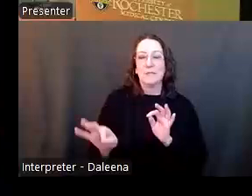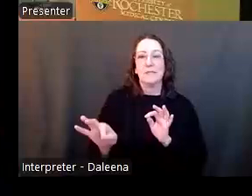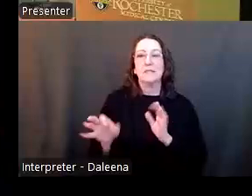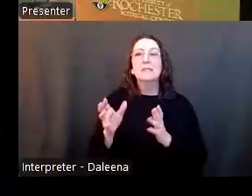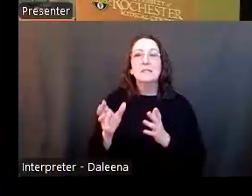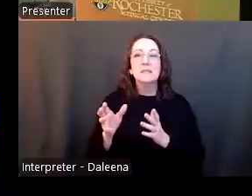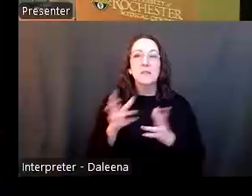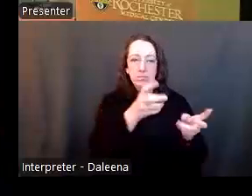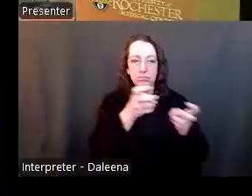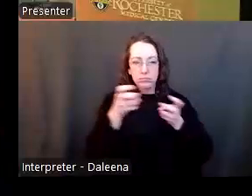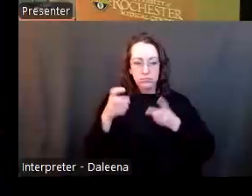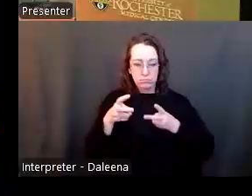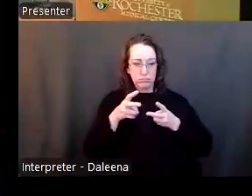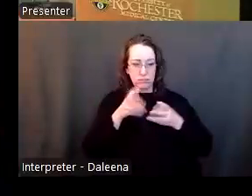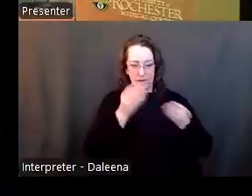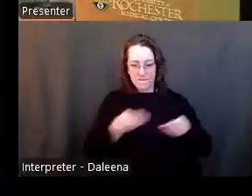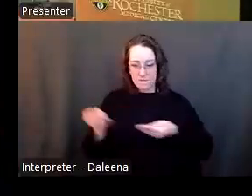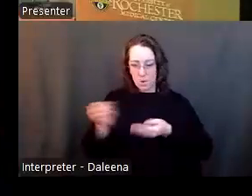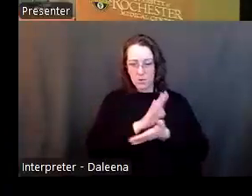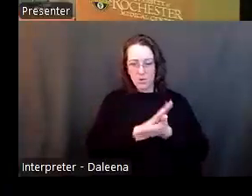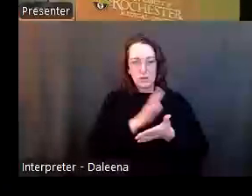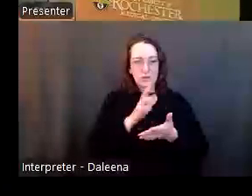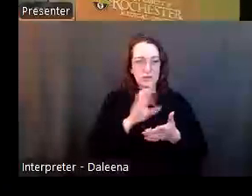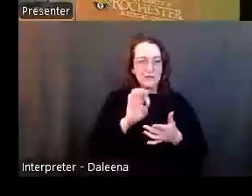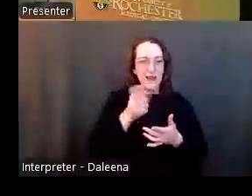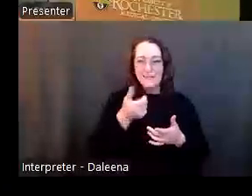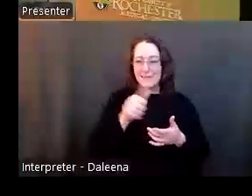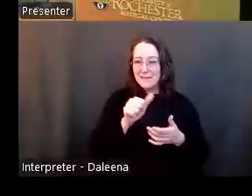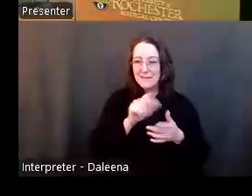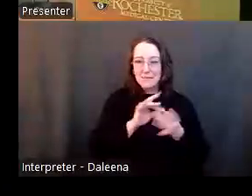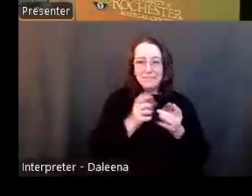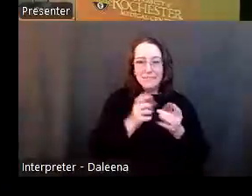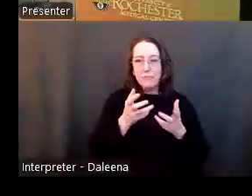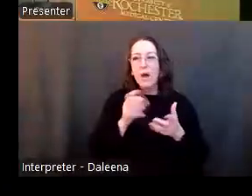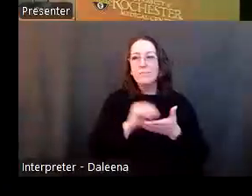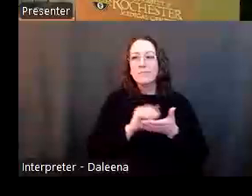in from the flow sheet into any text of any note that you would like so we revamped our discharge